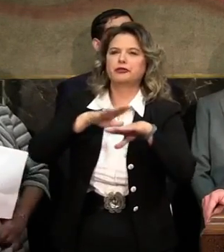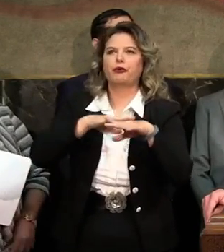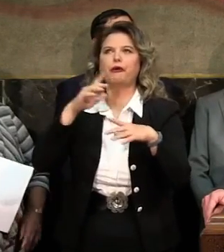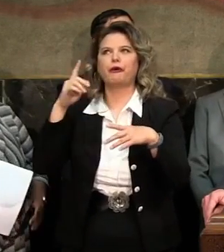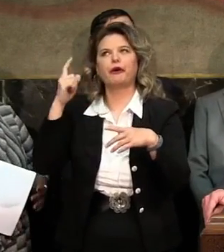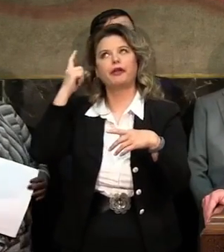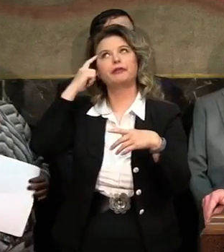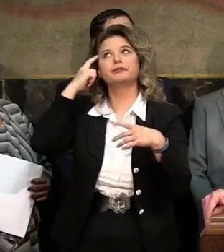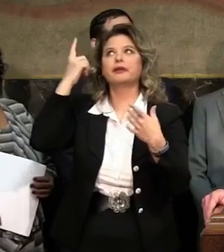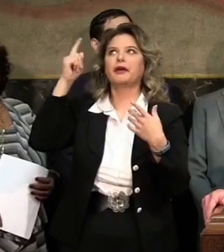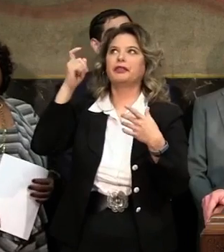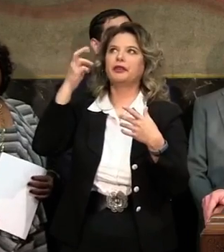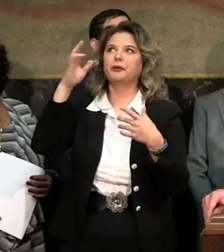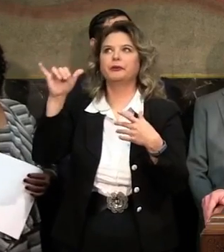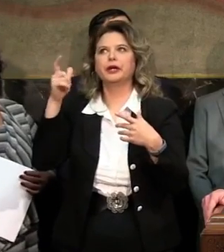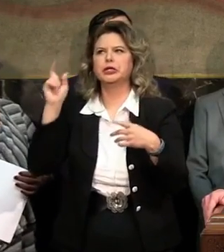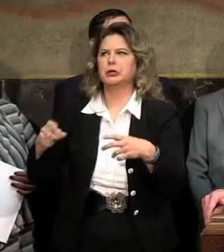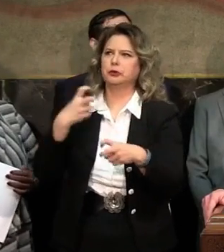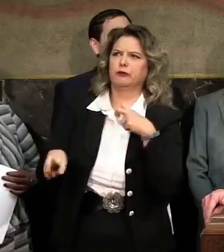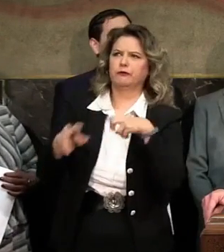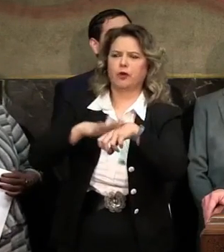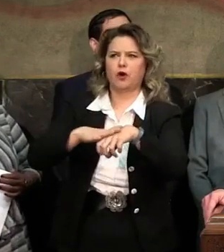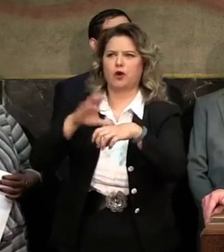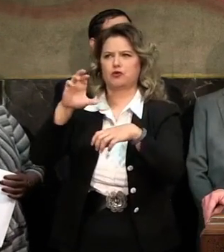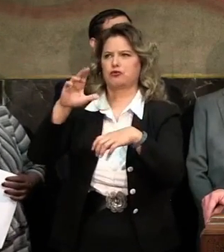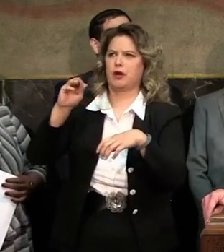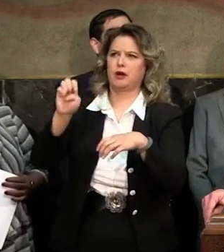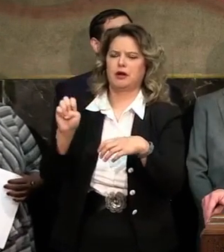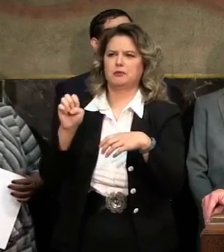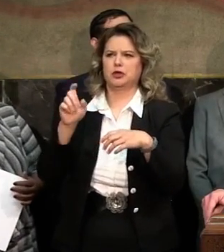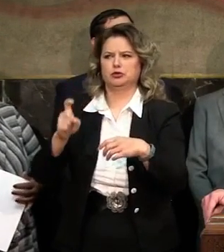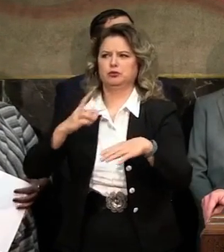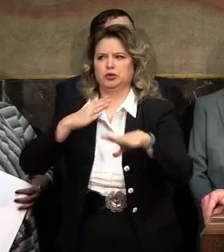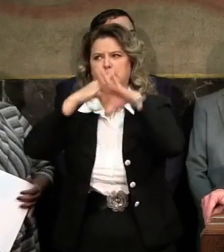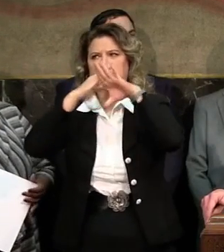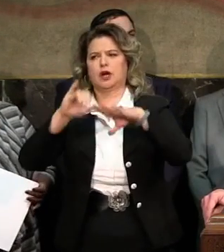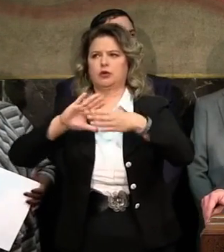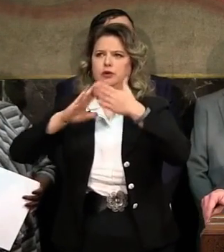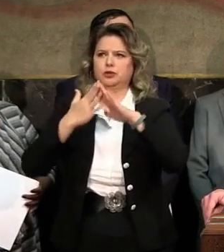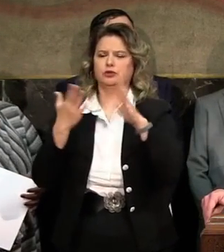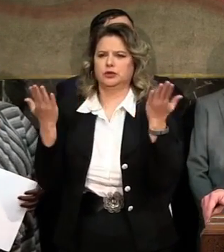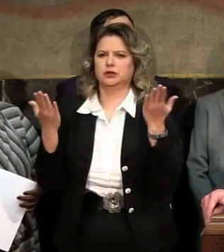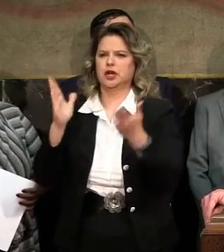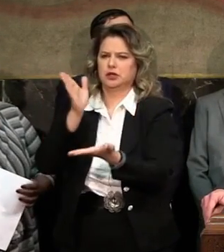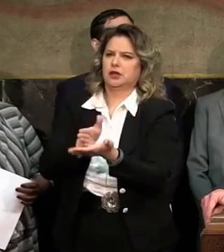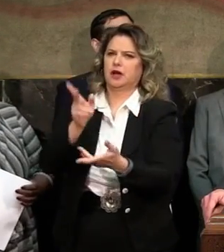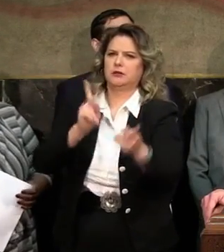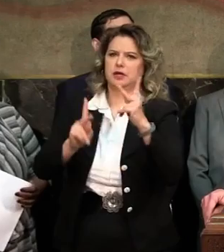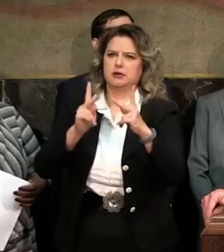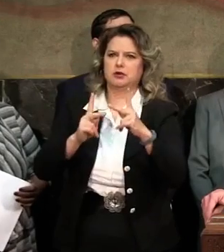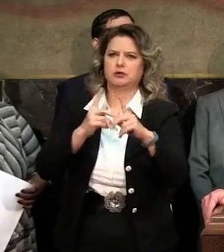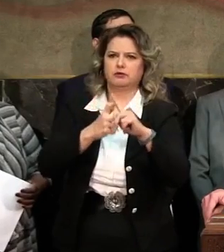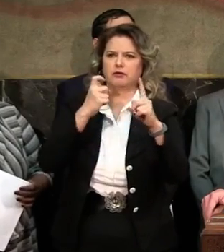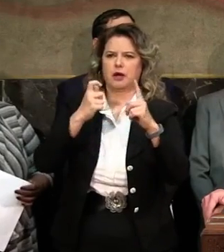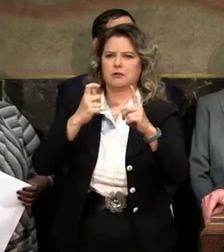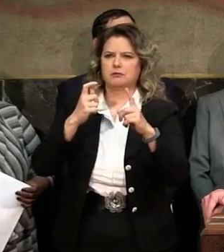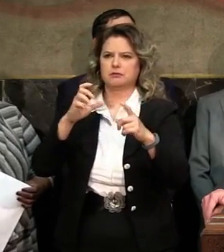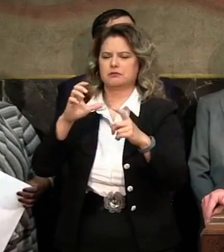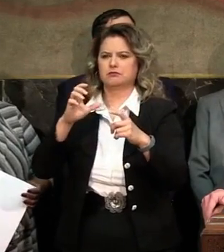on crime in order to be to be best best protect our communities and stop people from continuing to commit crime but the